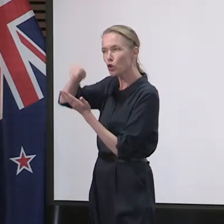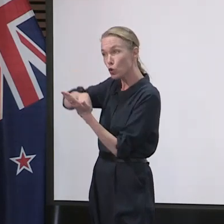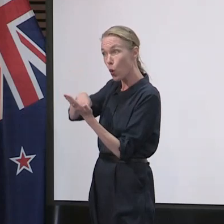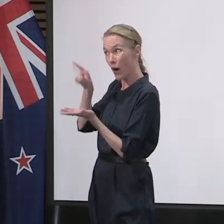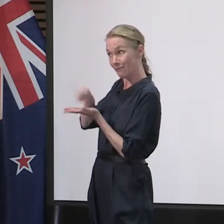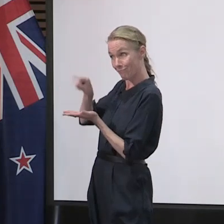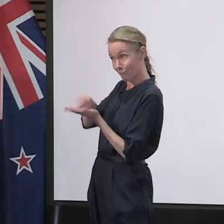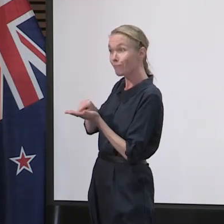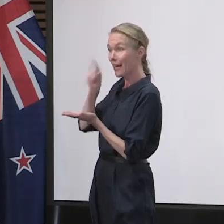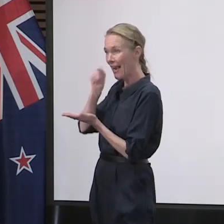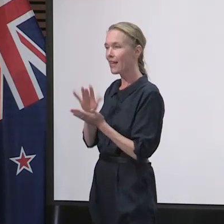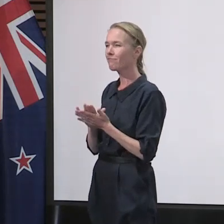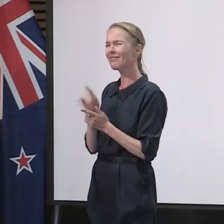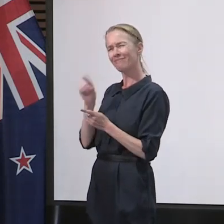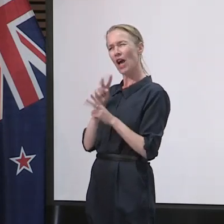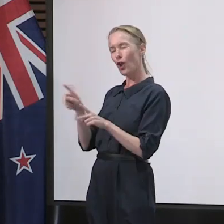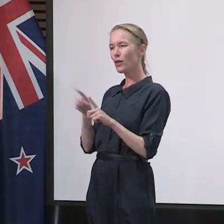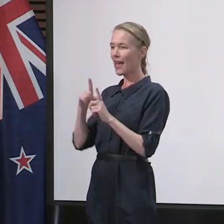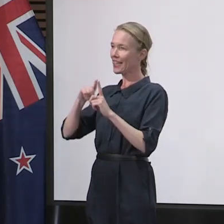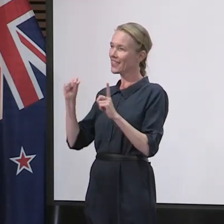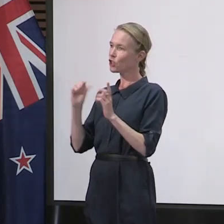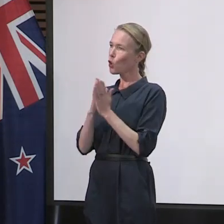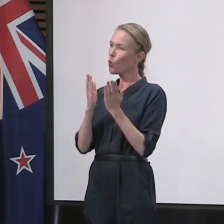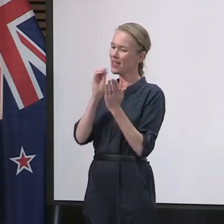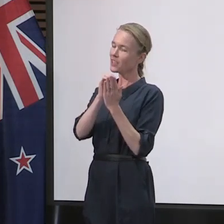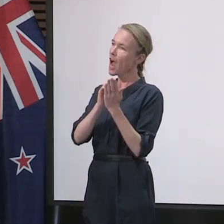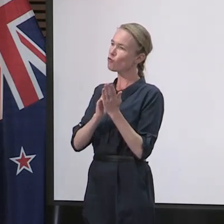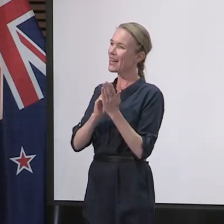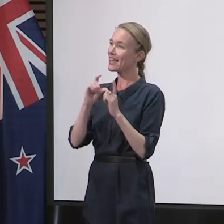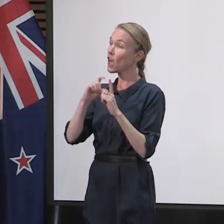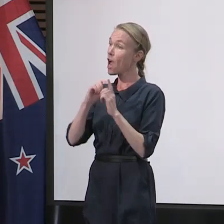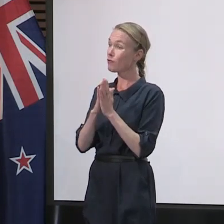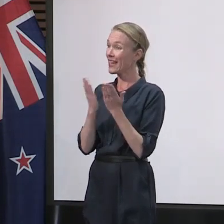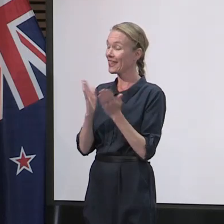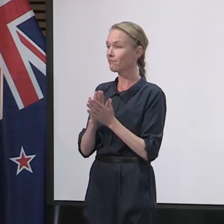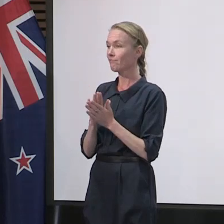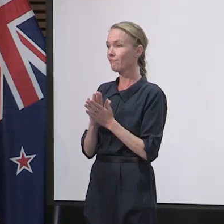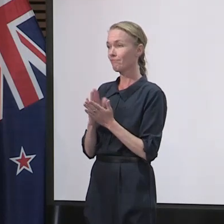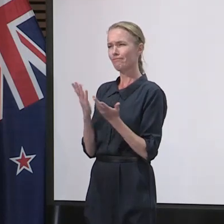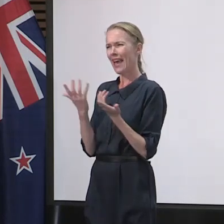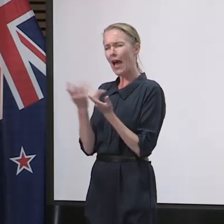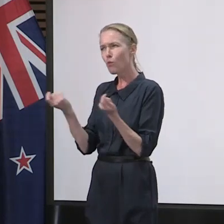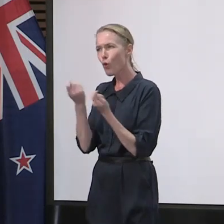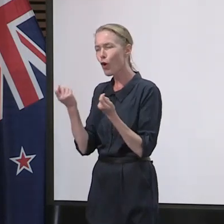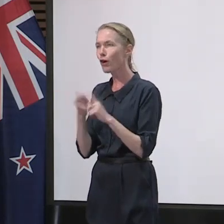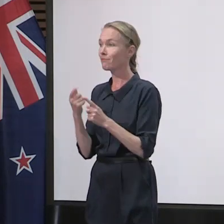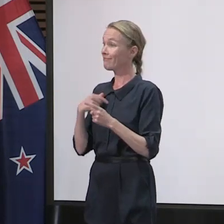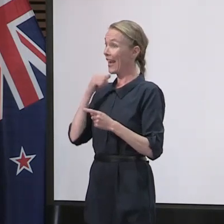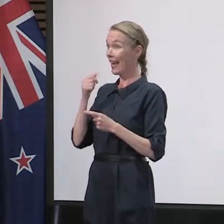And continues to be able to be downloaded from there. It's something like a digital diary